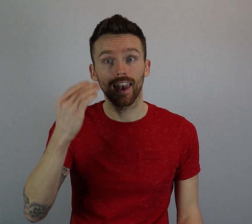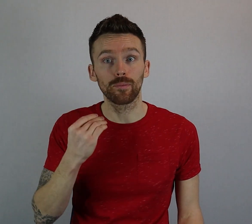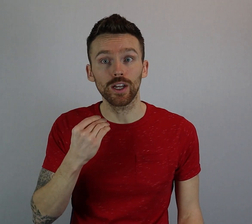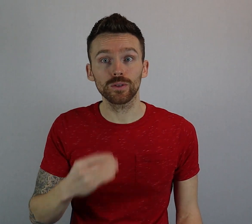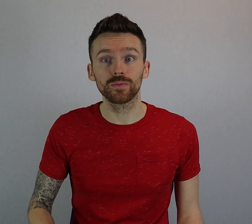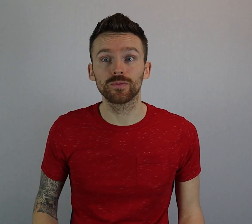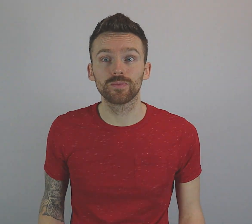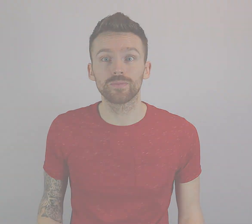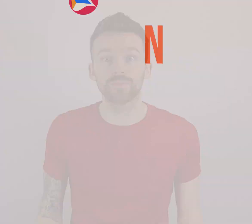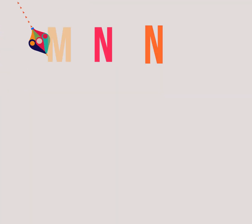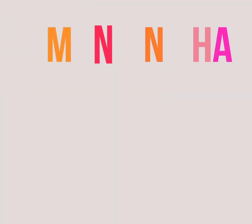Let me know.